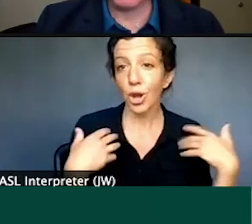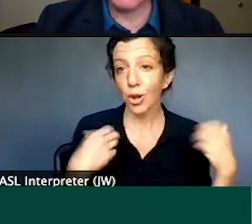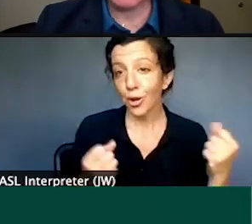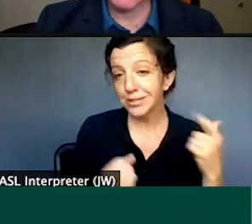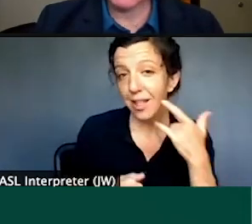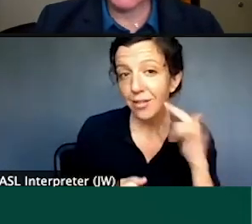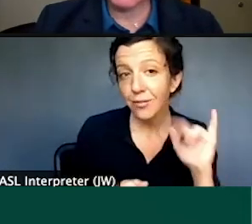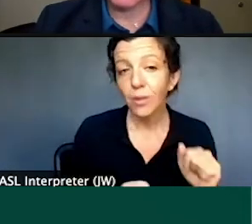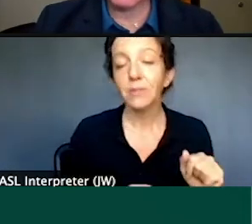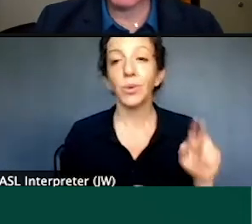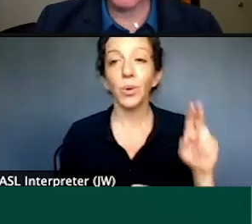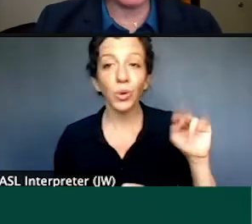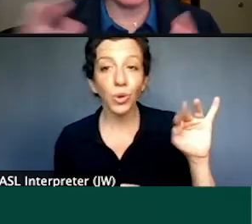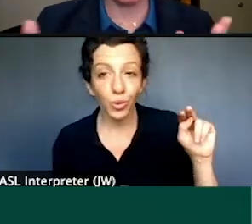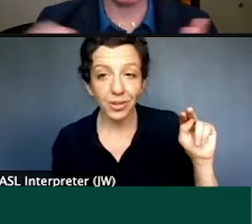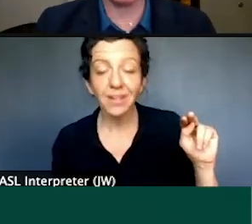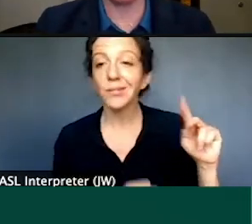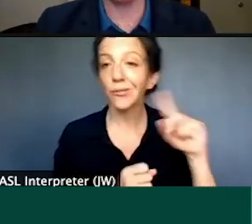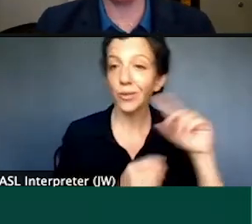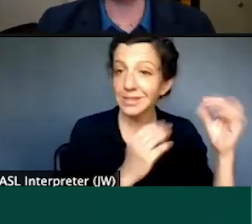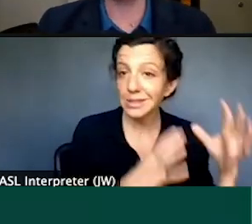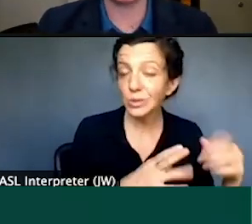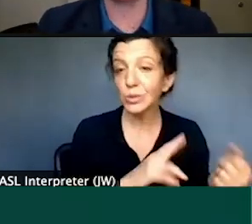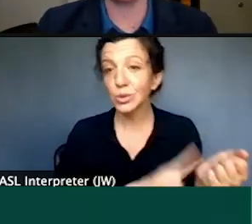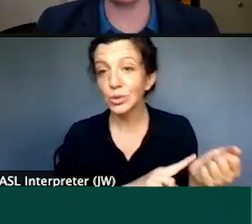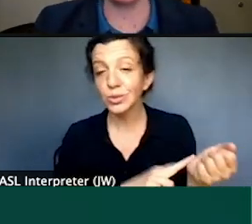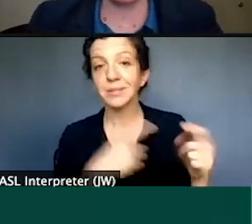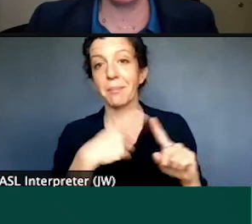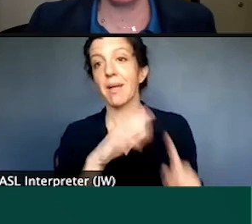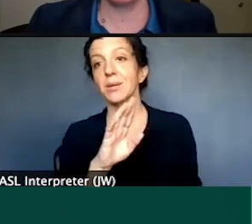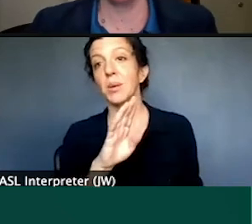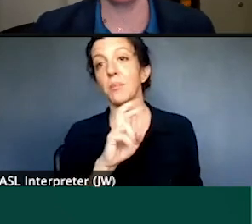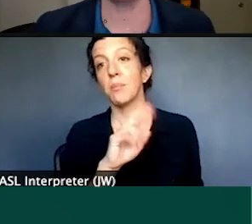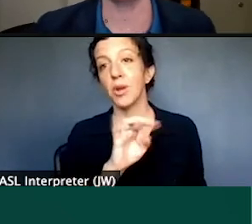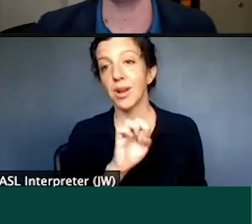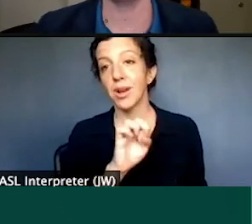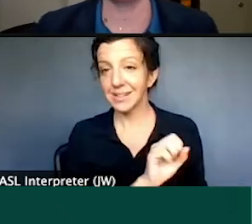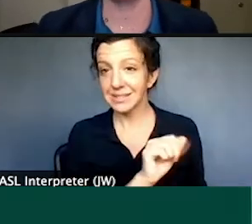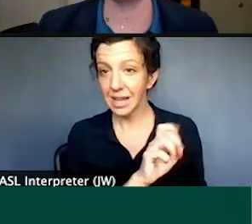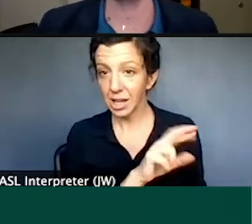So a lot of the advertising has talks about building new housing. Is there anything in the measure that that speaks to that?